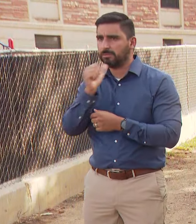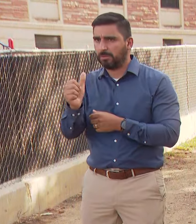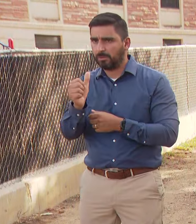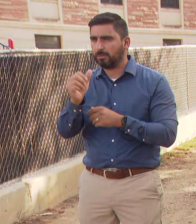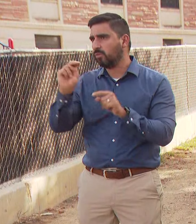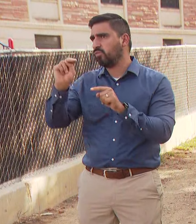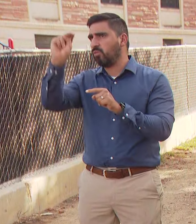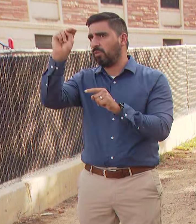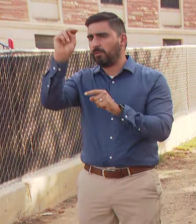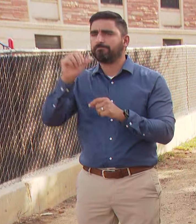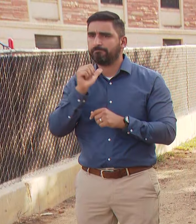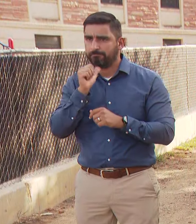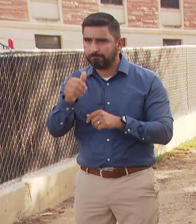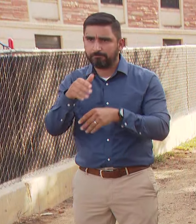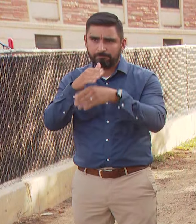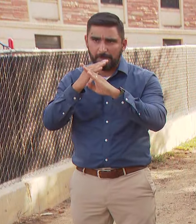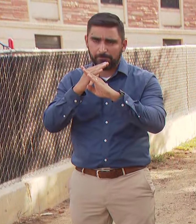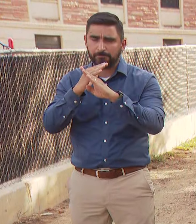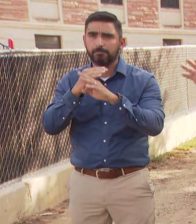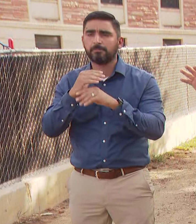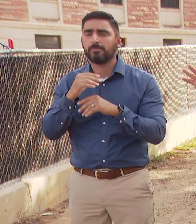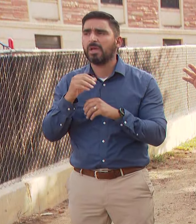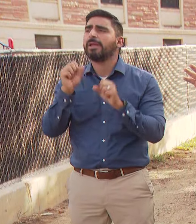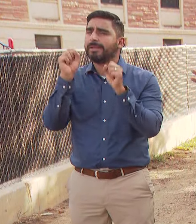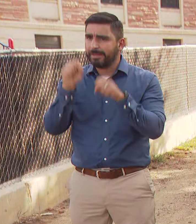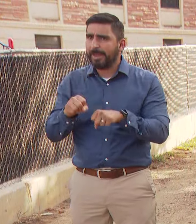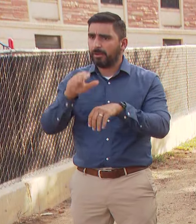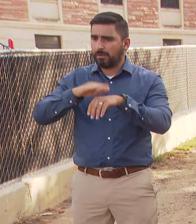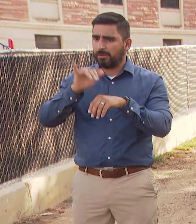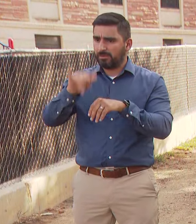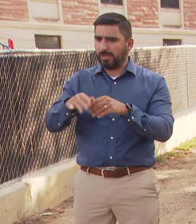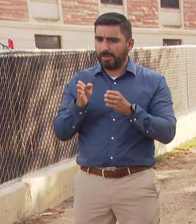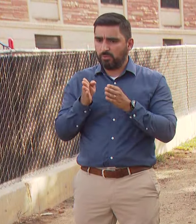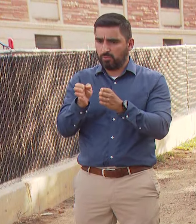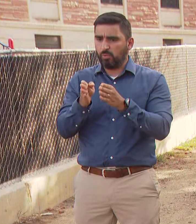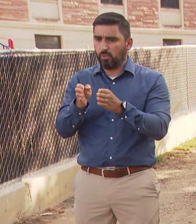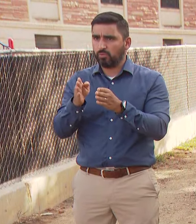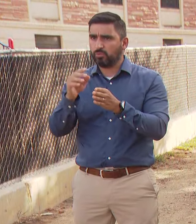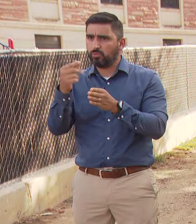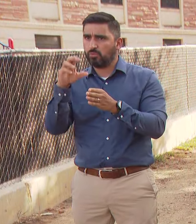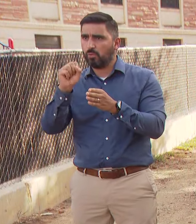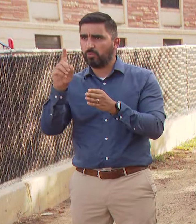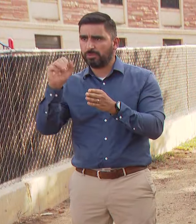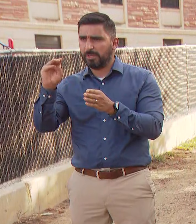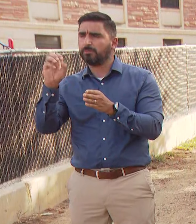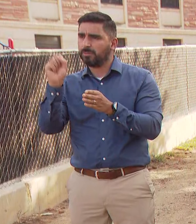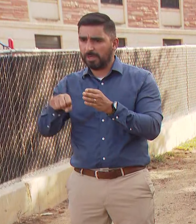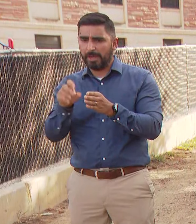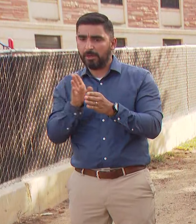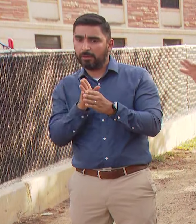Vehicles are being allowed to turn on to Gross Dam Road to egress out of the area, leaving the Flagstaff Mountain area towards